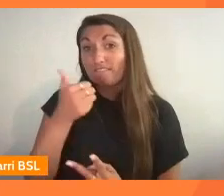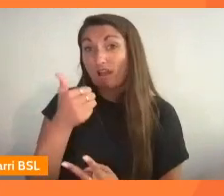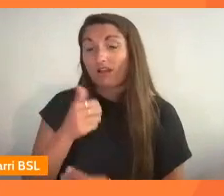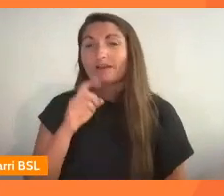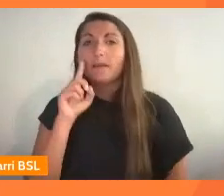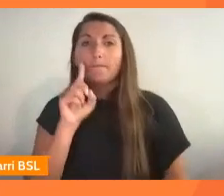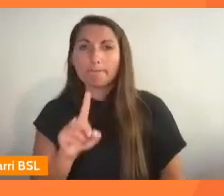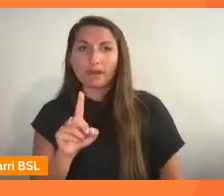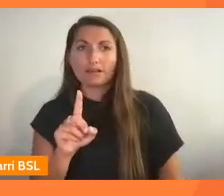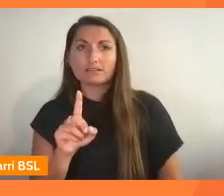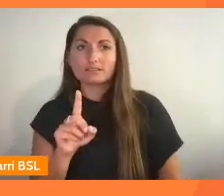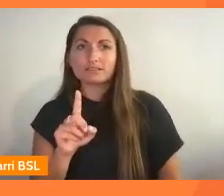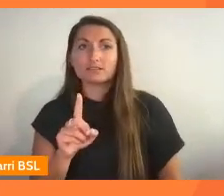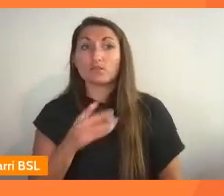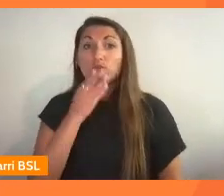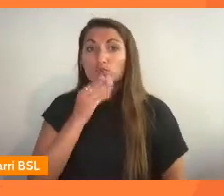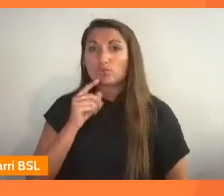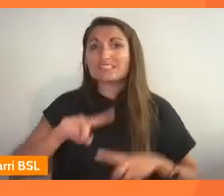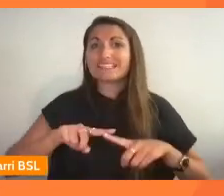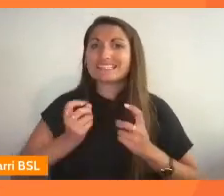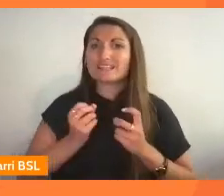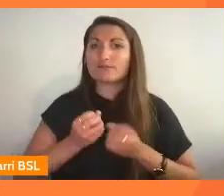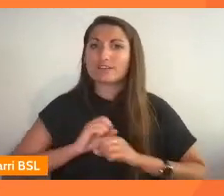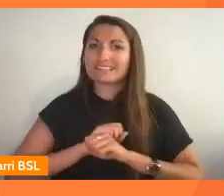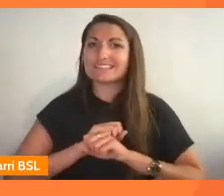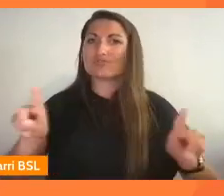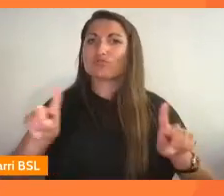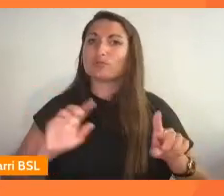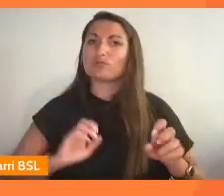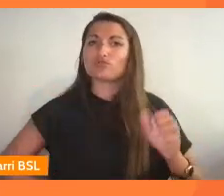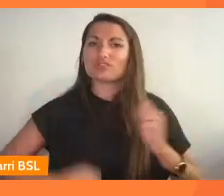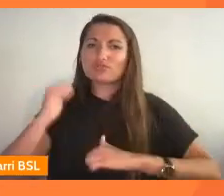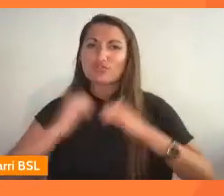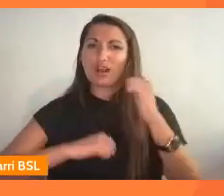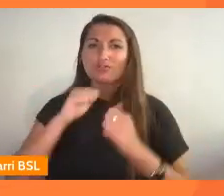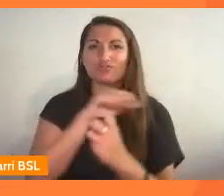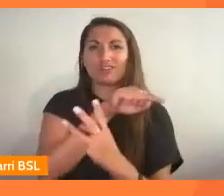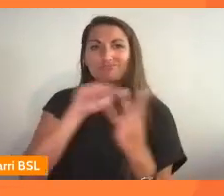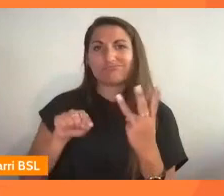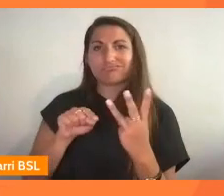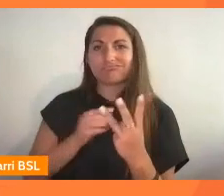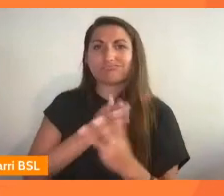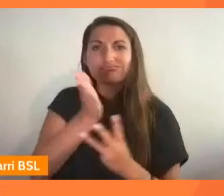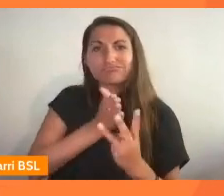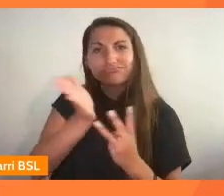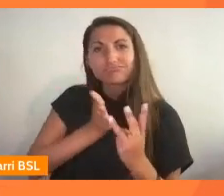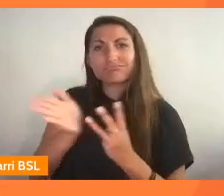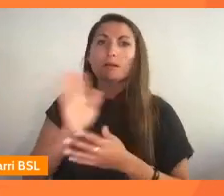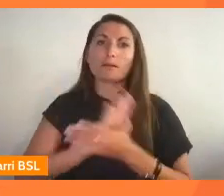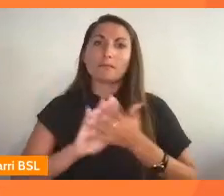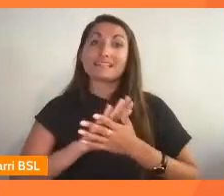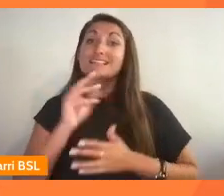multitiered distribution format means that you are going to reach audiences who would never, ever see your work.